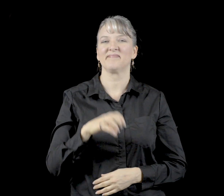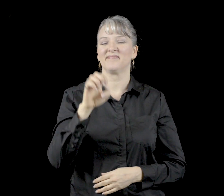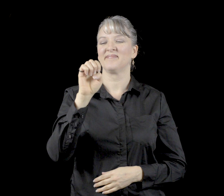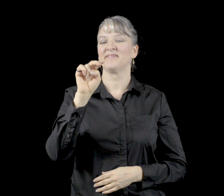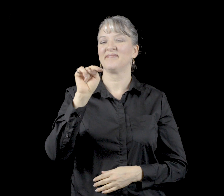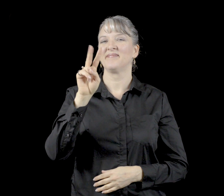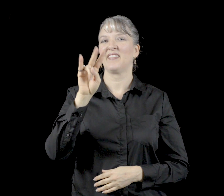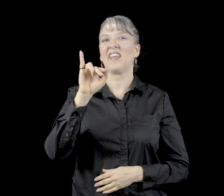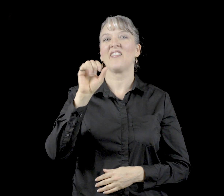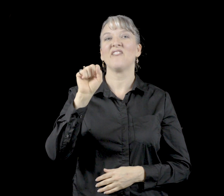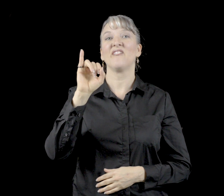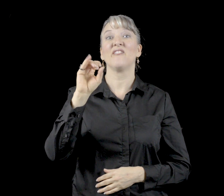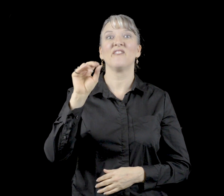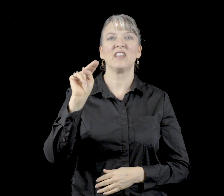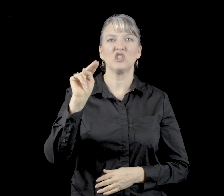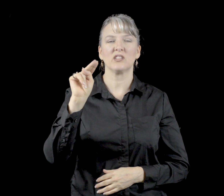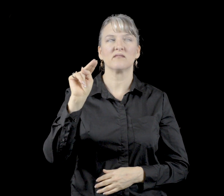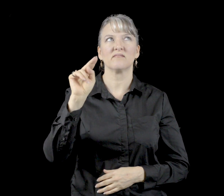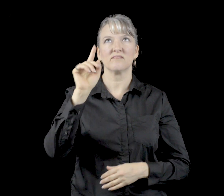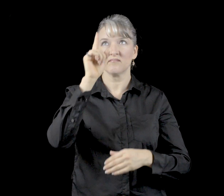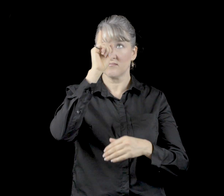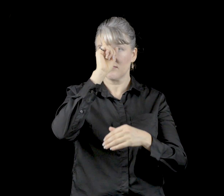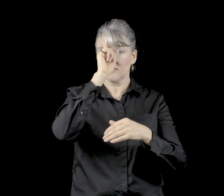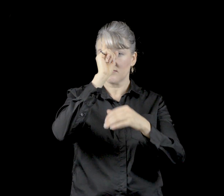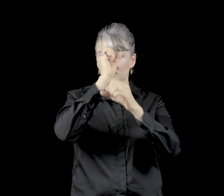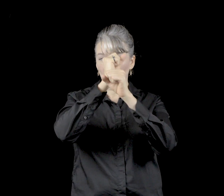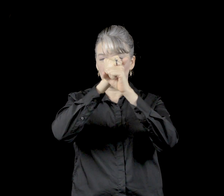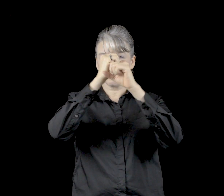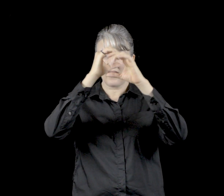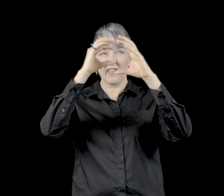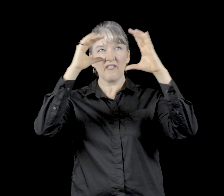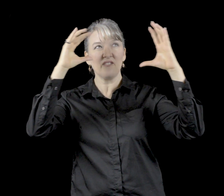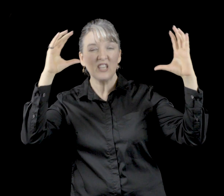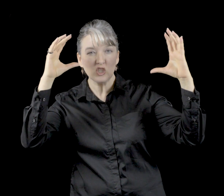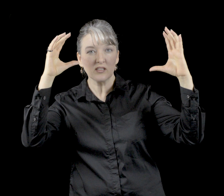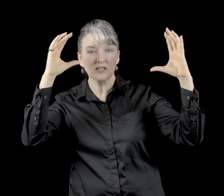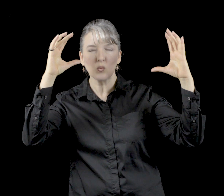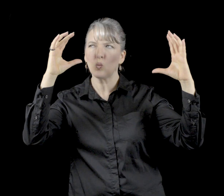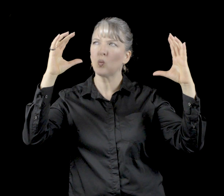E-N-V-I-S-I-O-N Envision